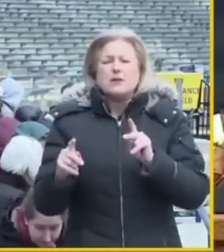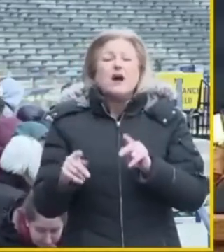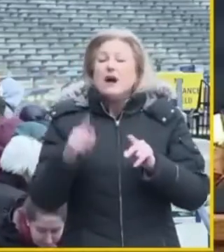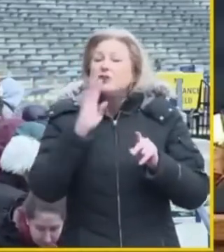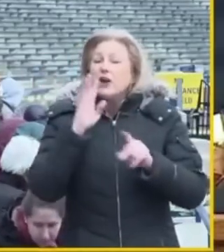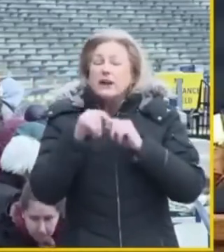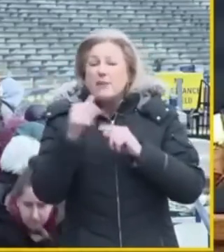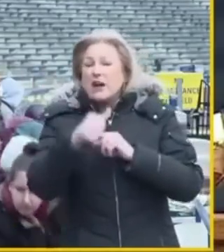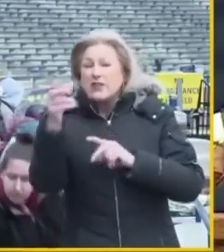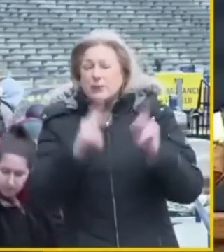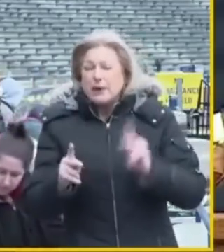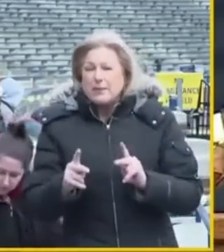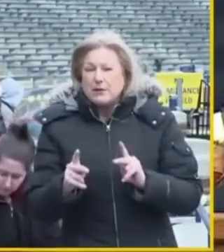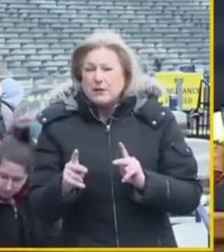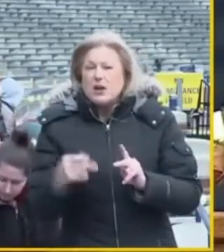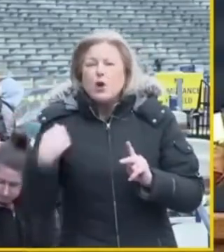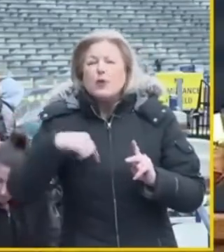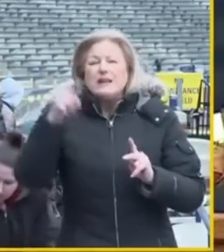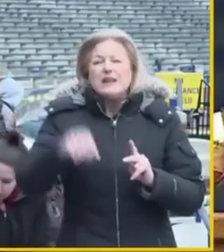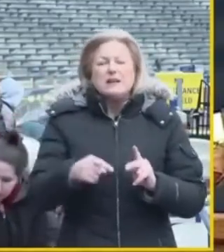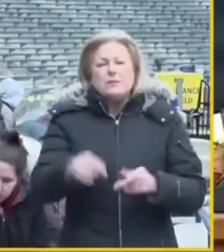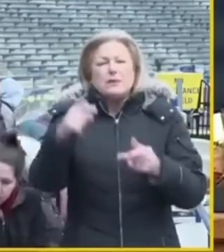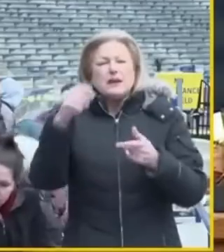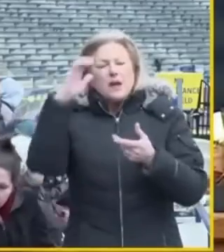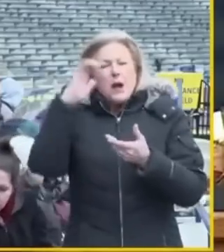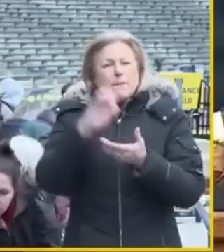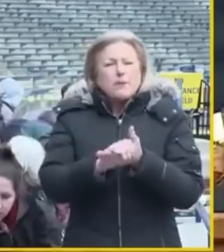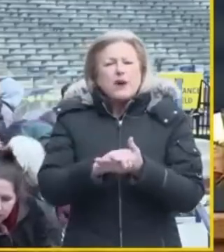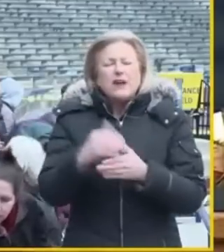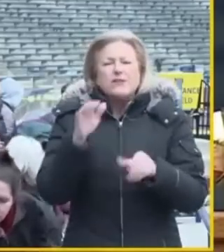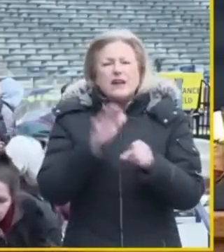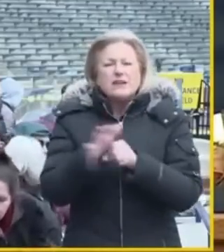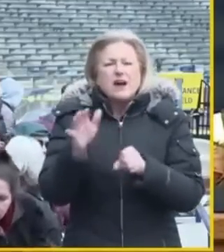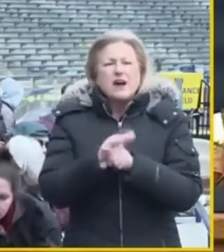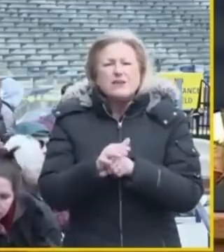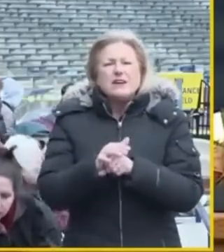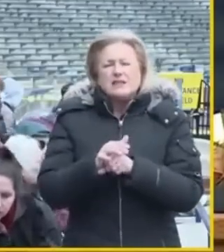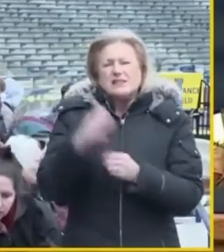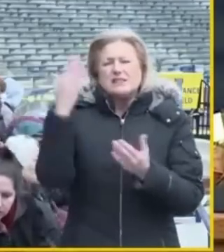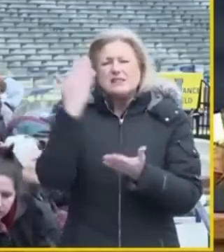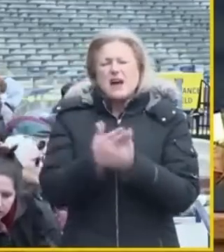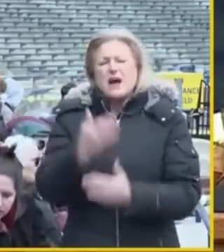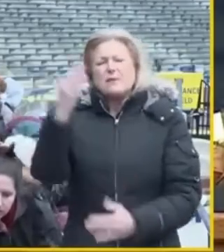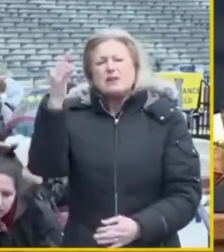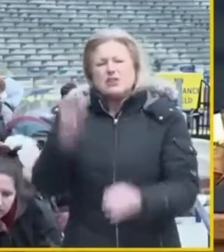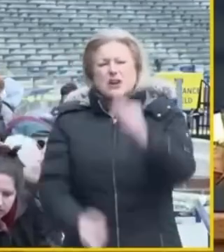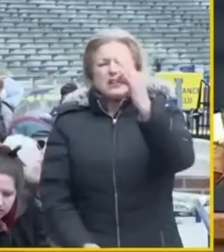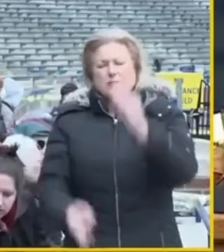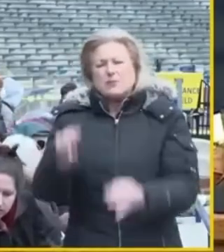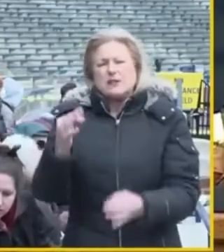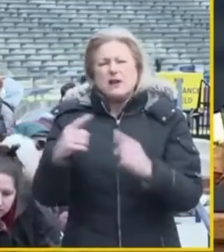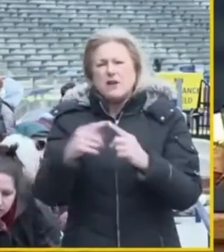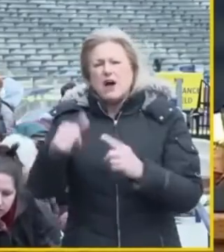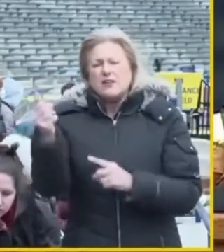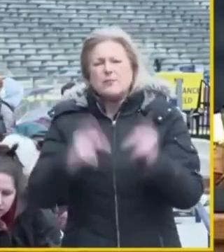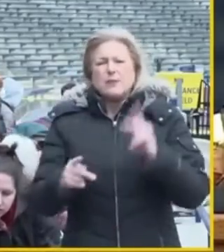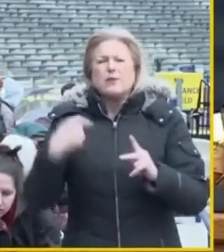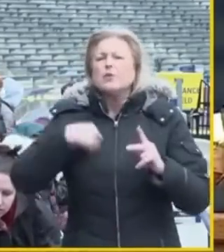we need to be brave enough to drop the judgment of others. We need each other.